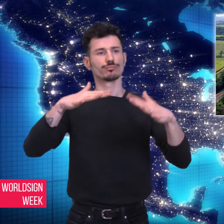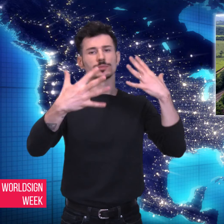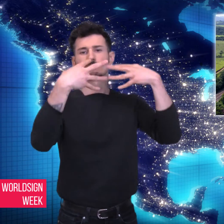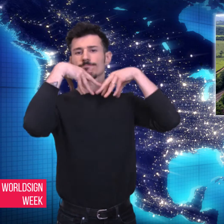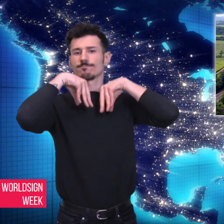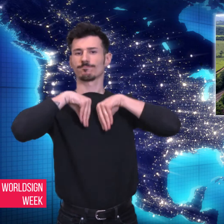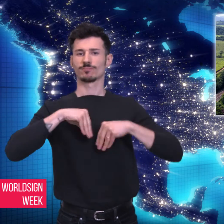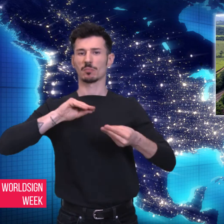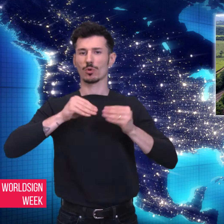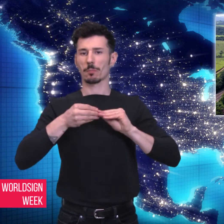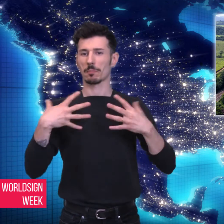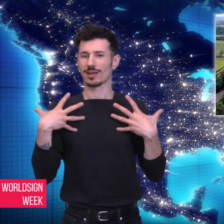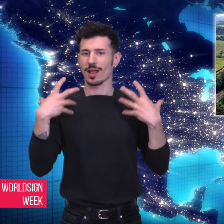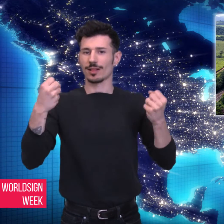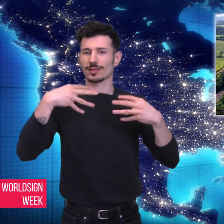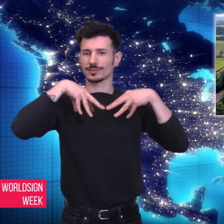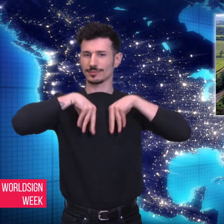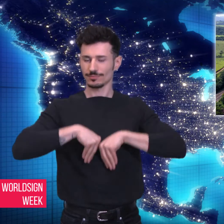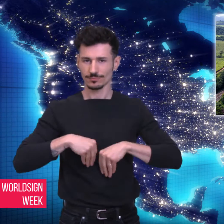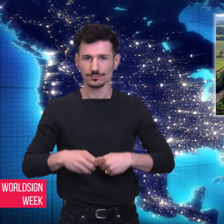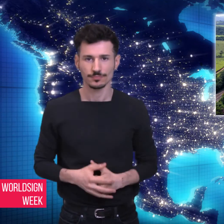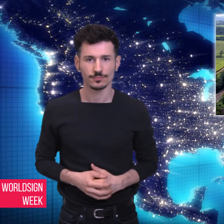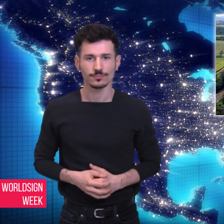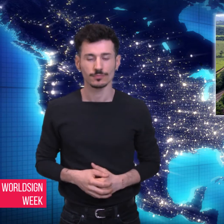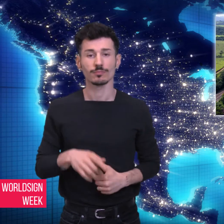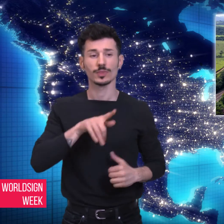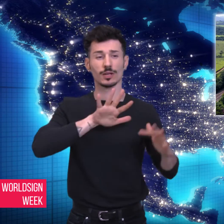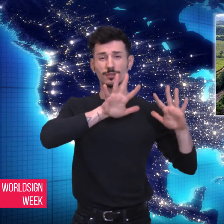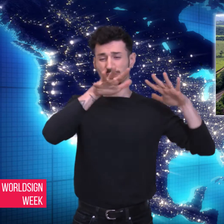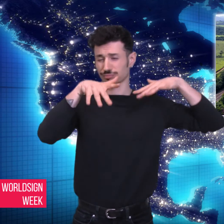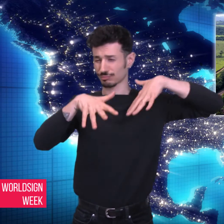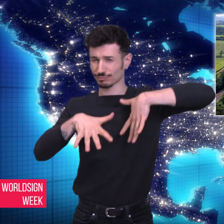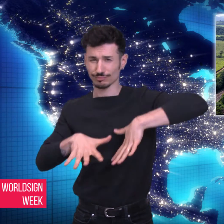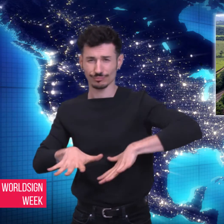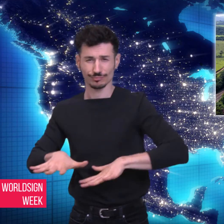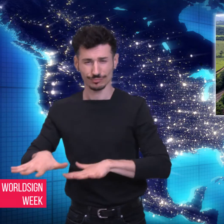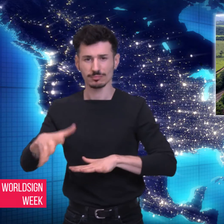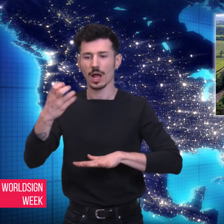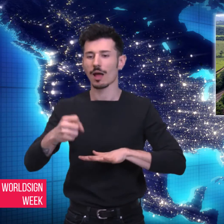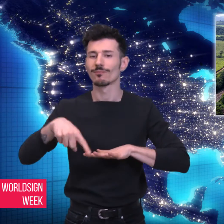went onto another river, bringing a lot of dead fishes